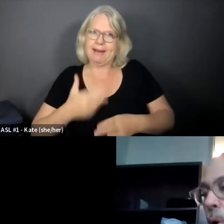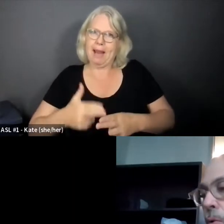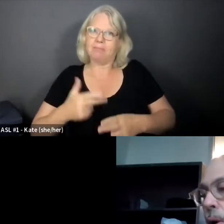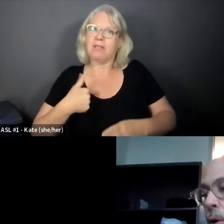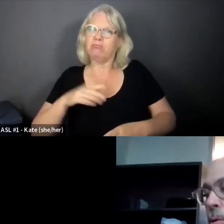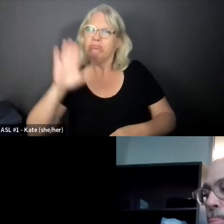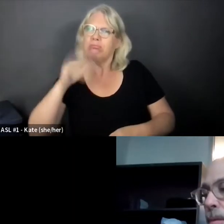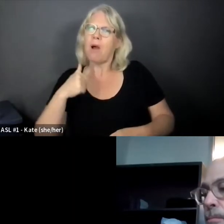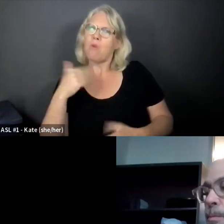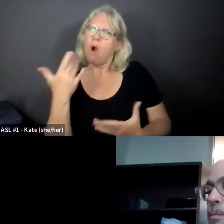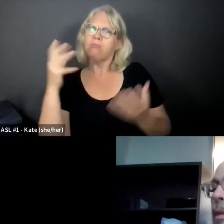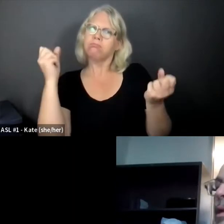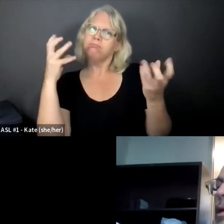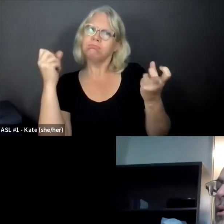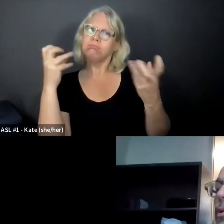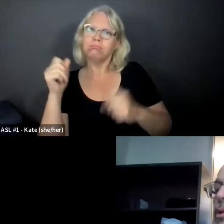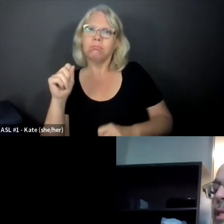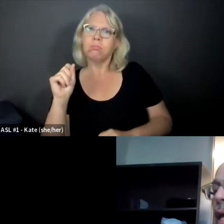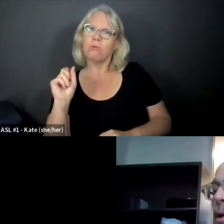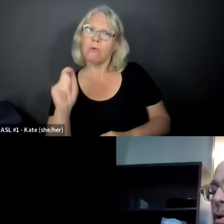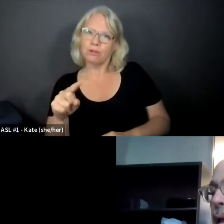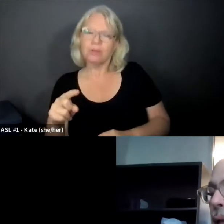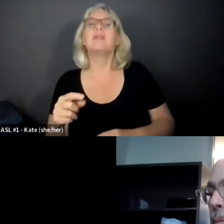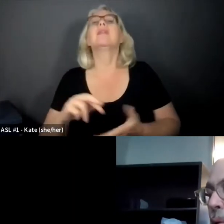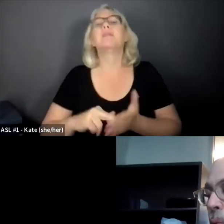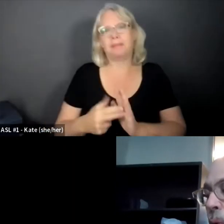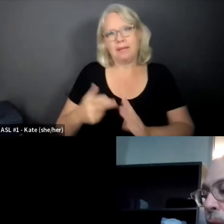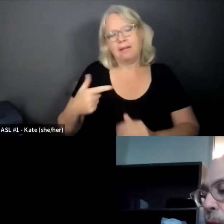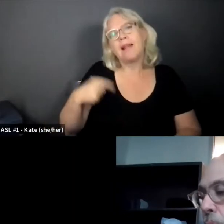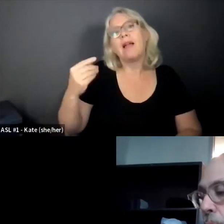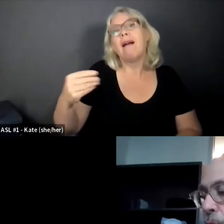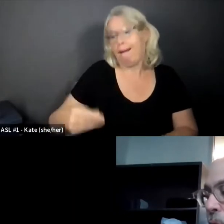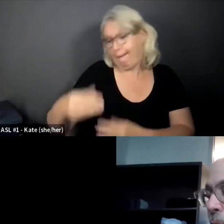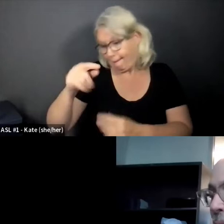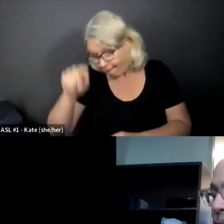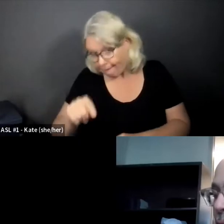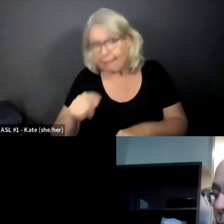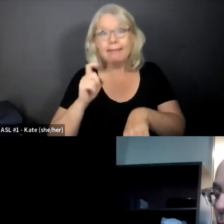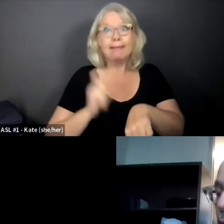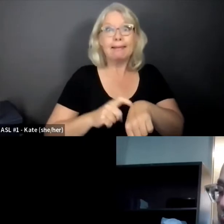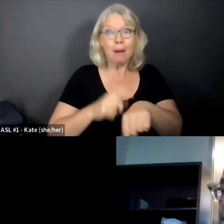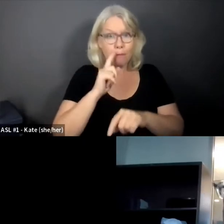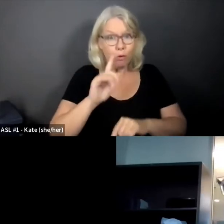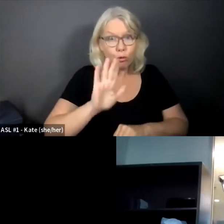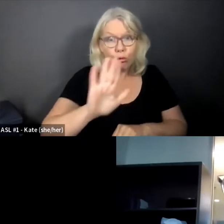THE MODERATOR WILL SAY YOUR NAME WHEN IT'S TIME FOR YOU TO ASK YOUR QUESTION.